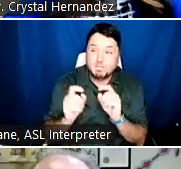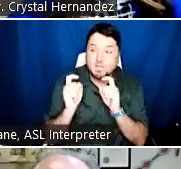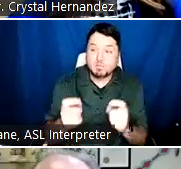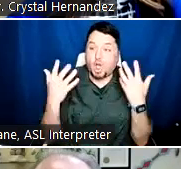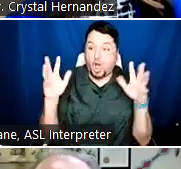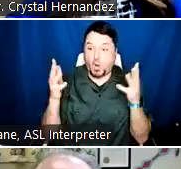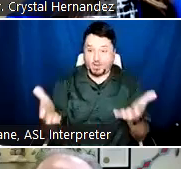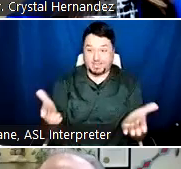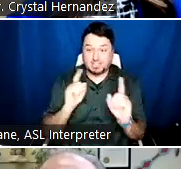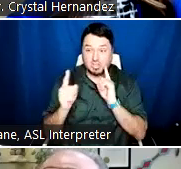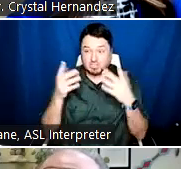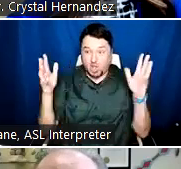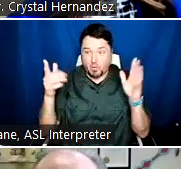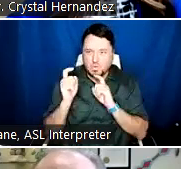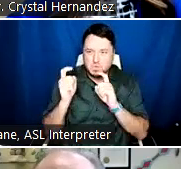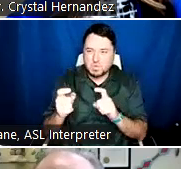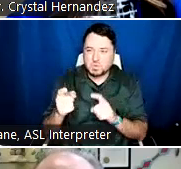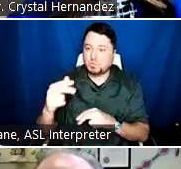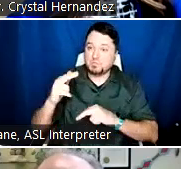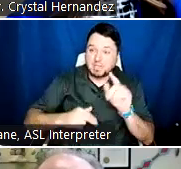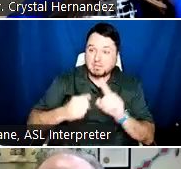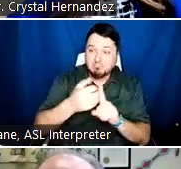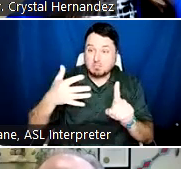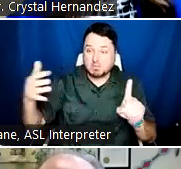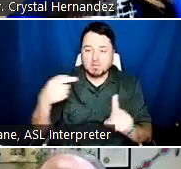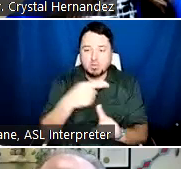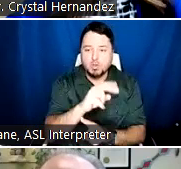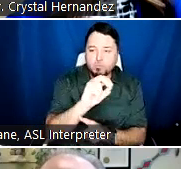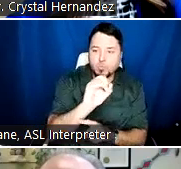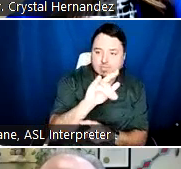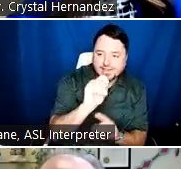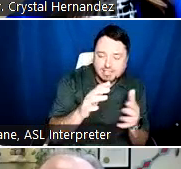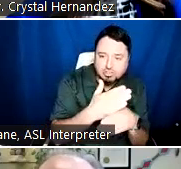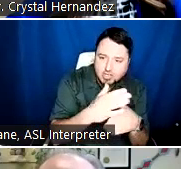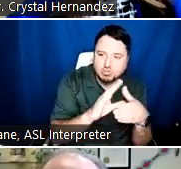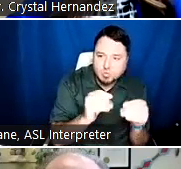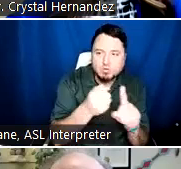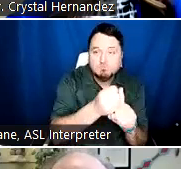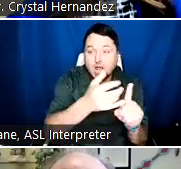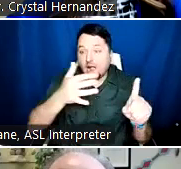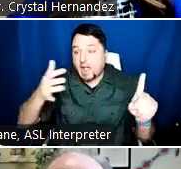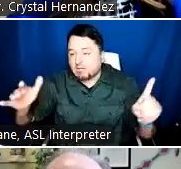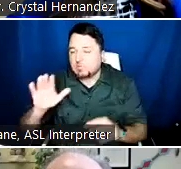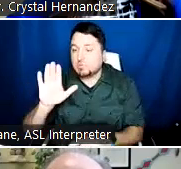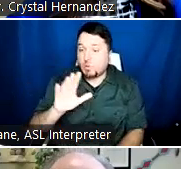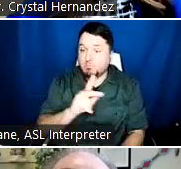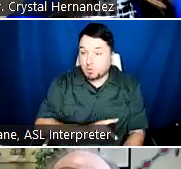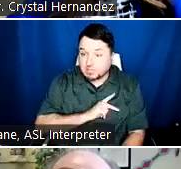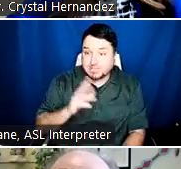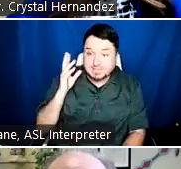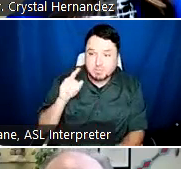conversation already. We have built on Rosalie's story from a personal experience as an individual